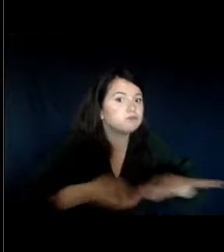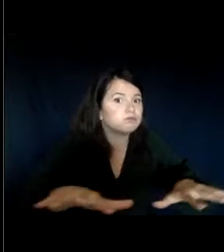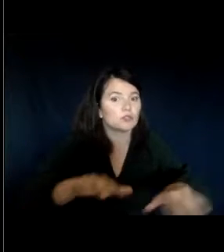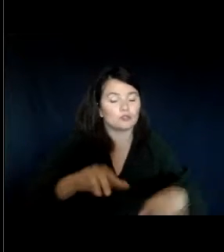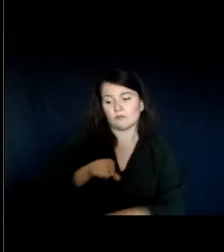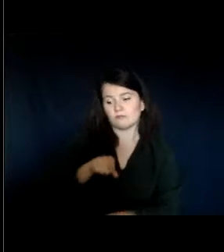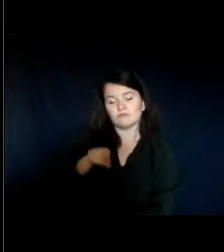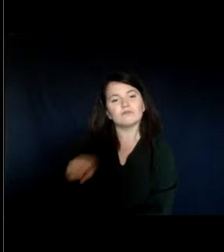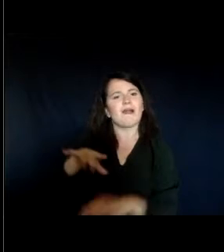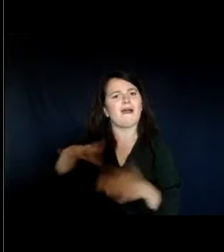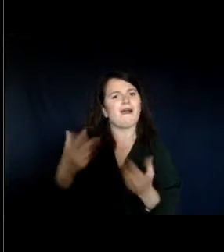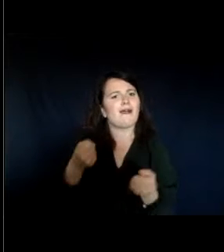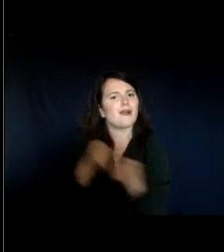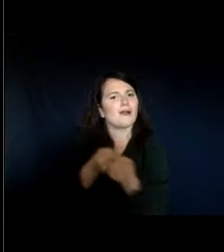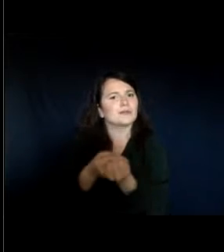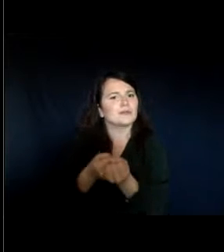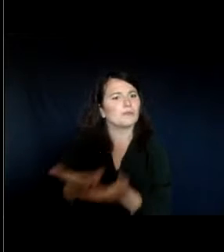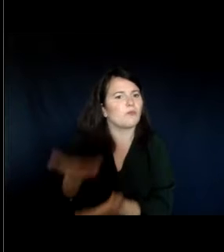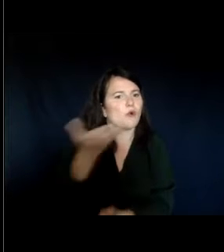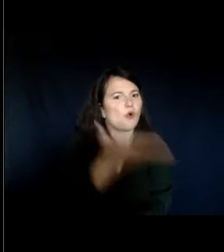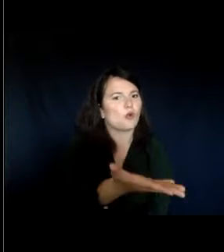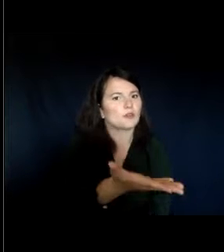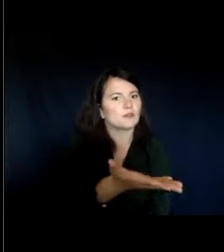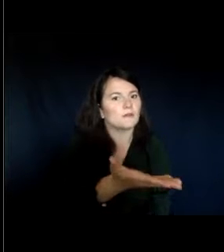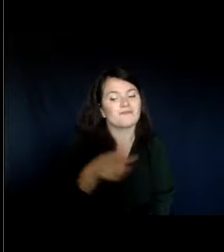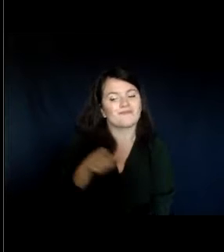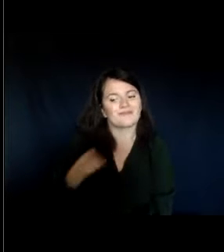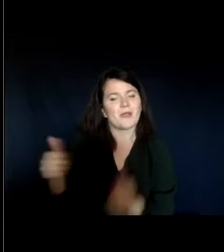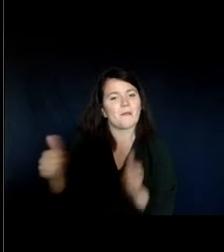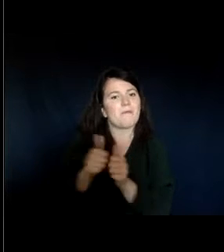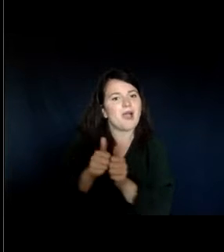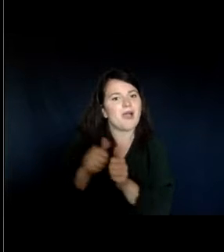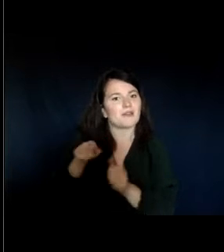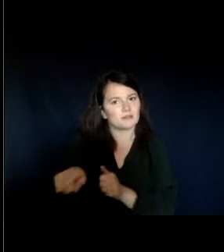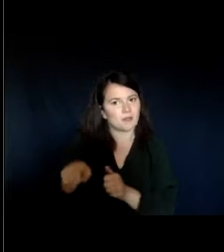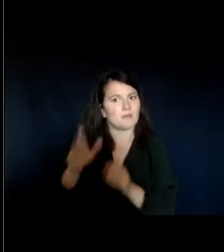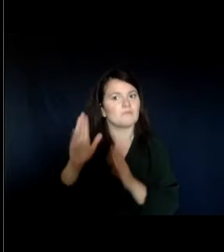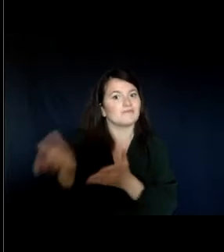but also for the partner organisations who are delivering the support.